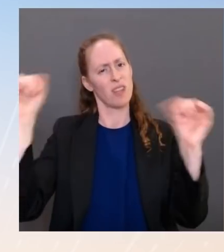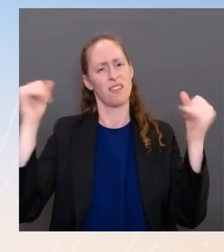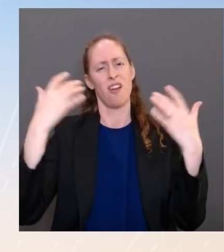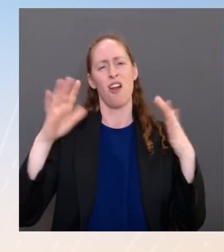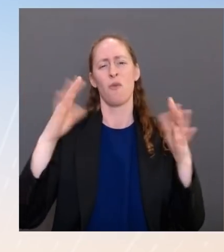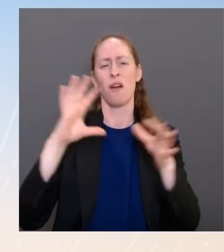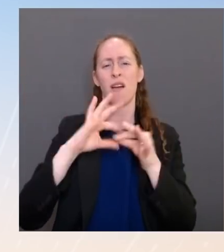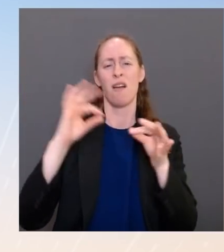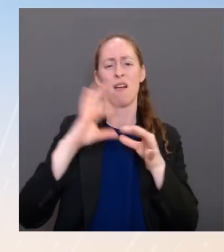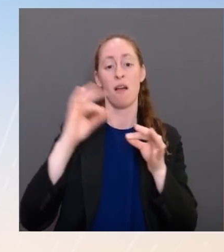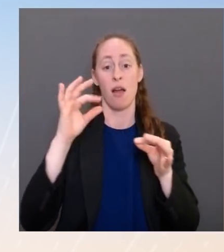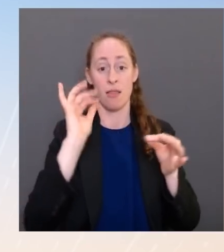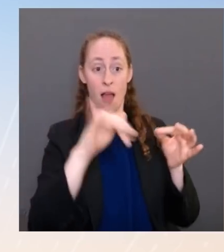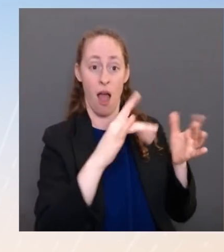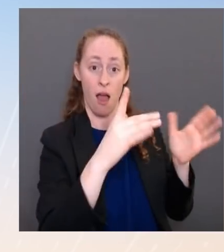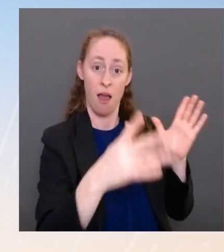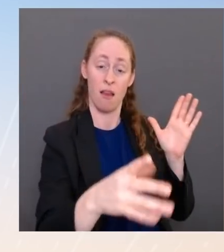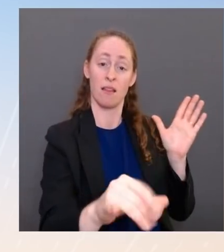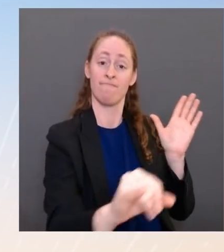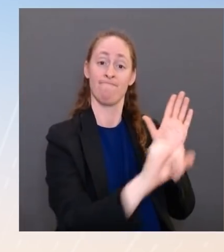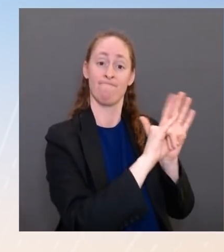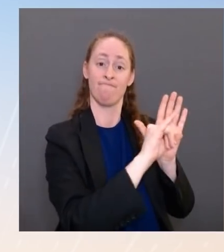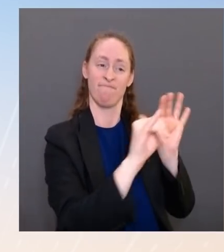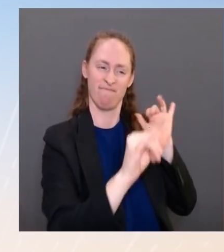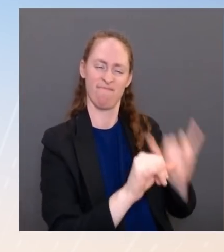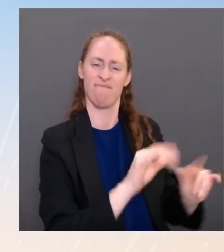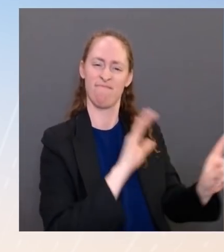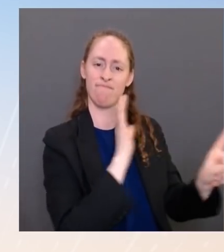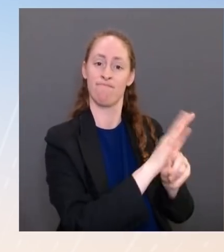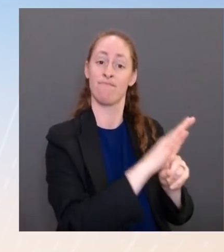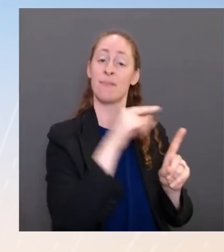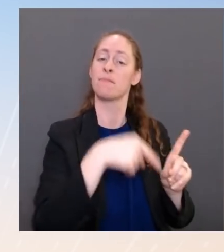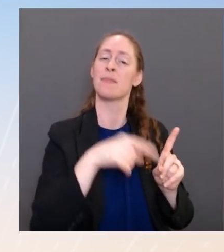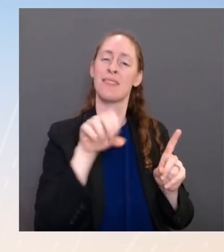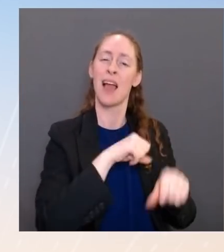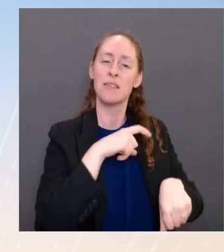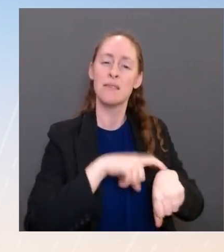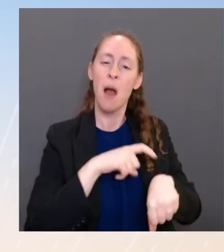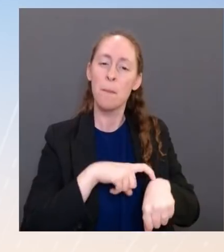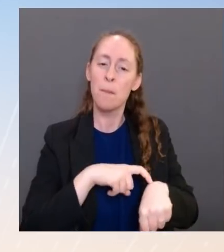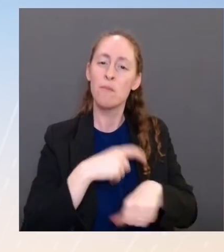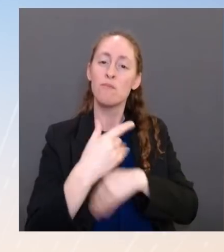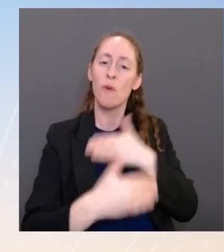goes through and reviews. And what they look at -- it's defined by statute -- by Congress, actually.